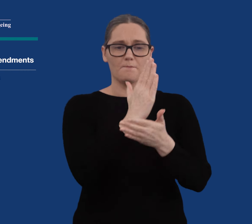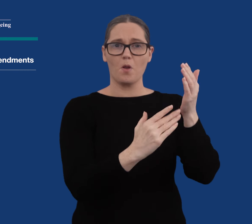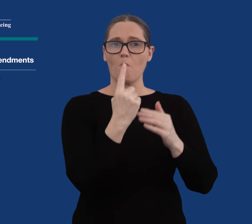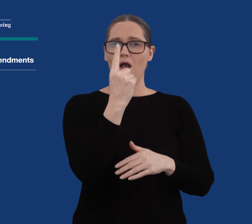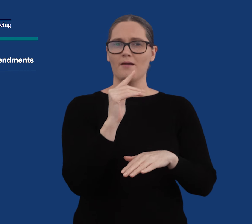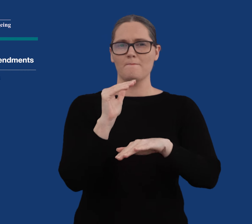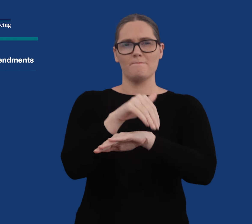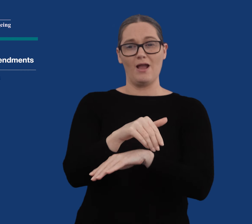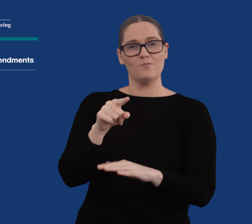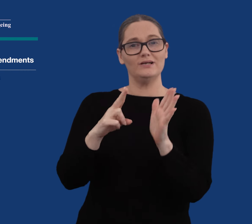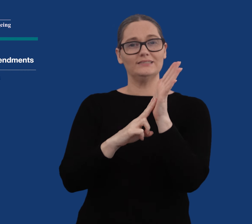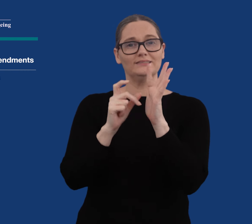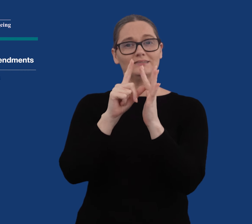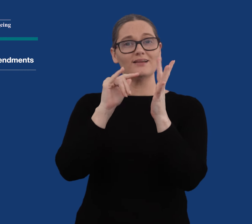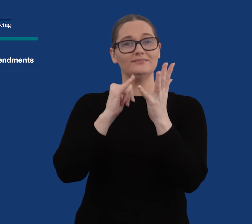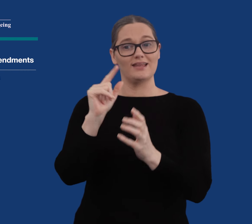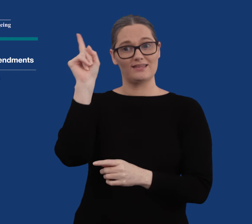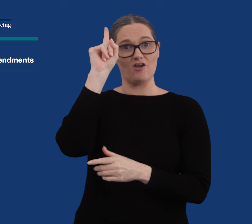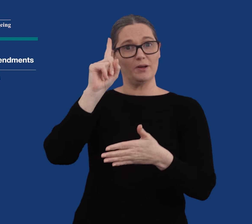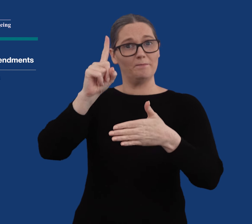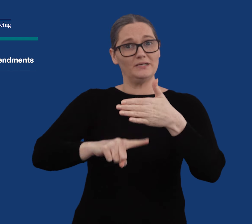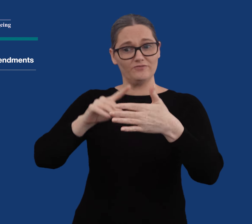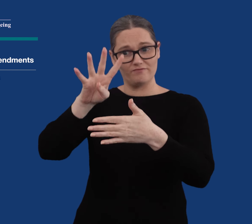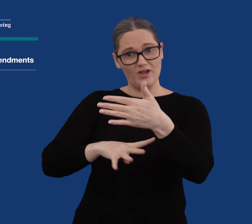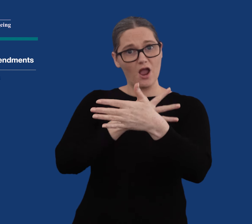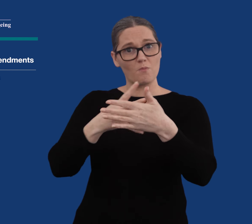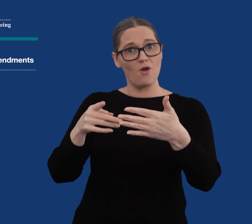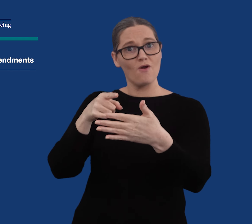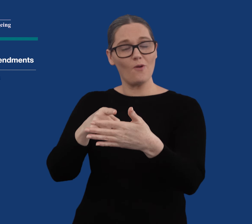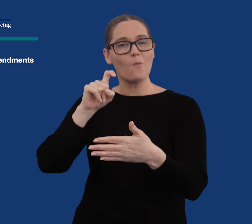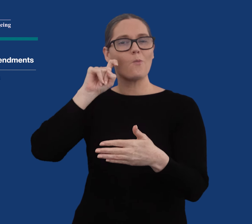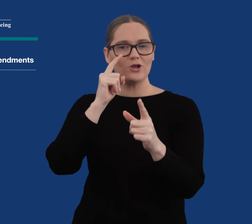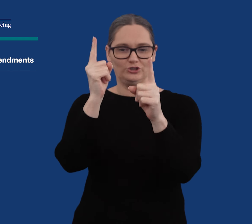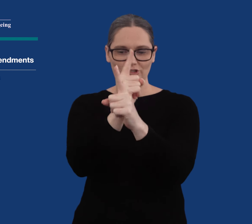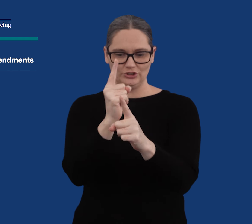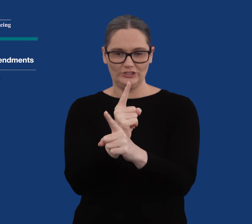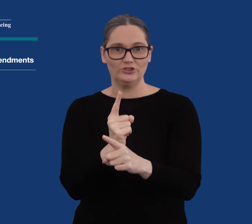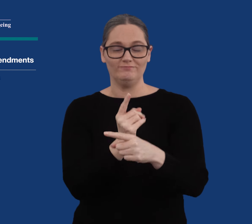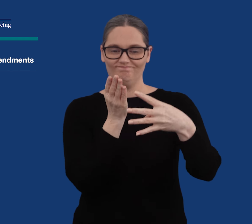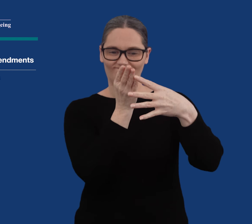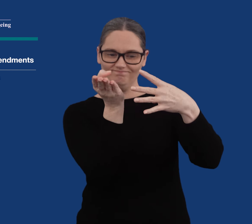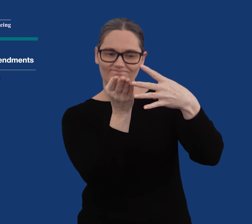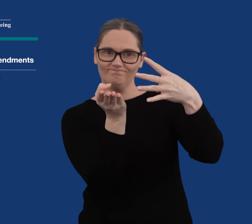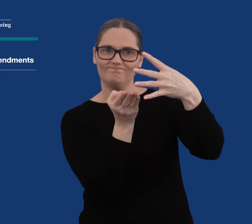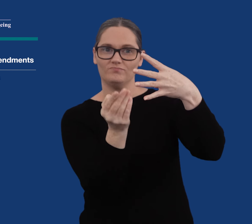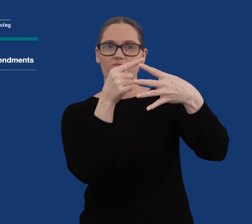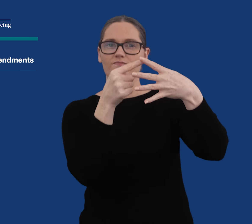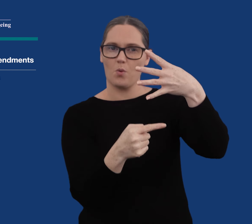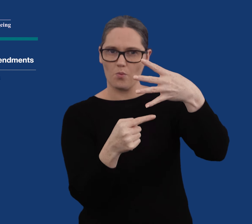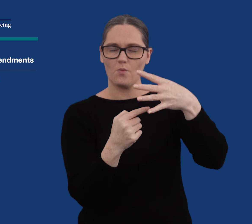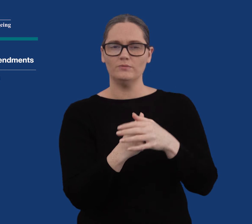Part 1 changes the current penalty framework in the NDIS in 4 ways: